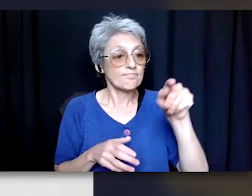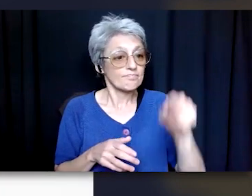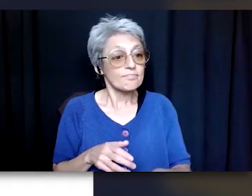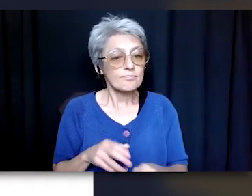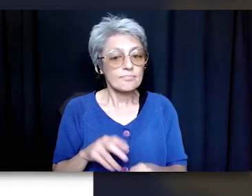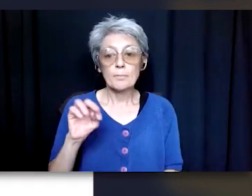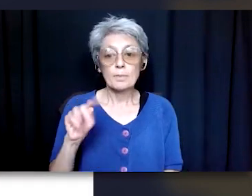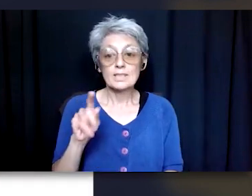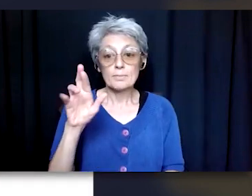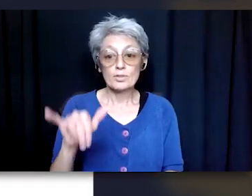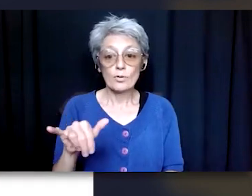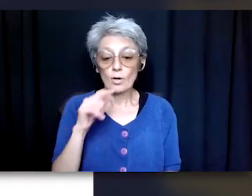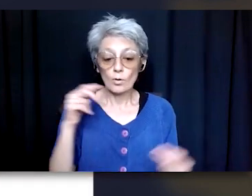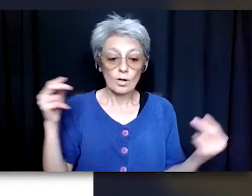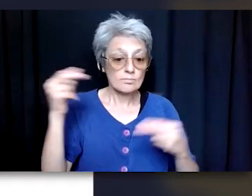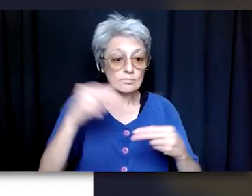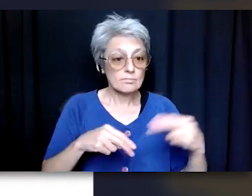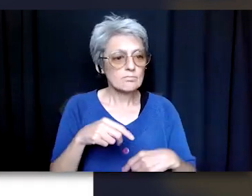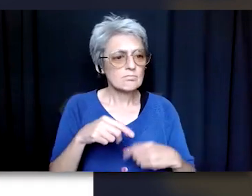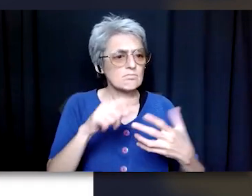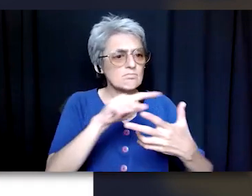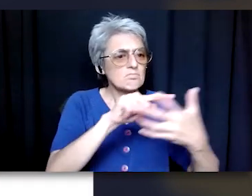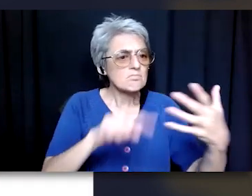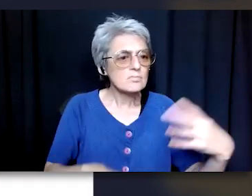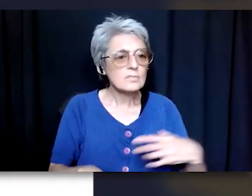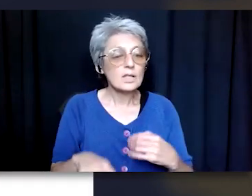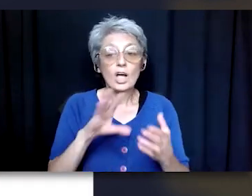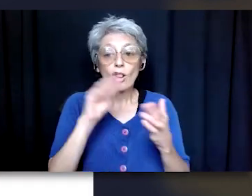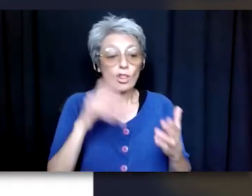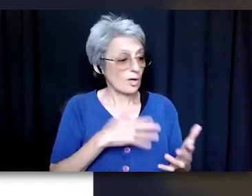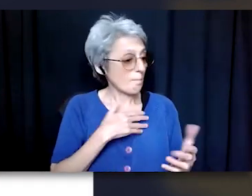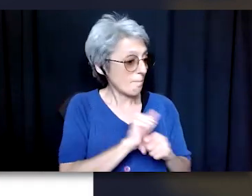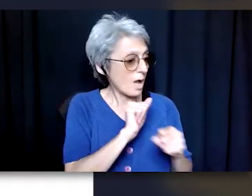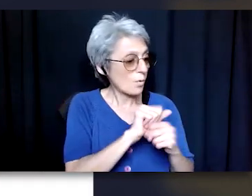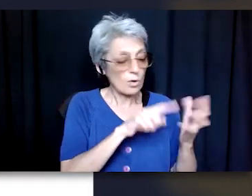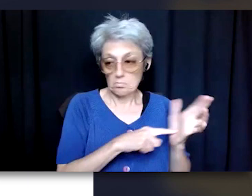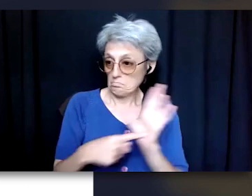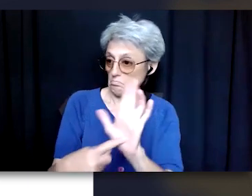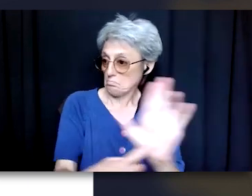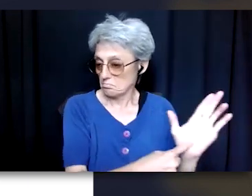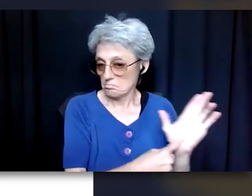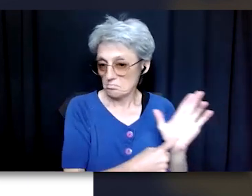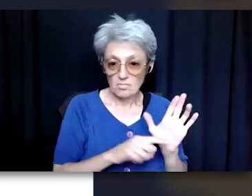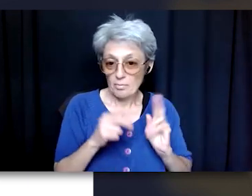learner work is openly visible to classmates or where learner work is open to the public or where